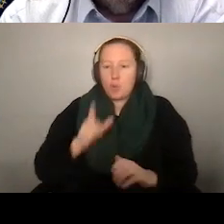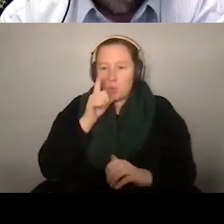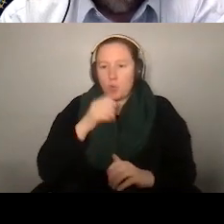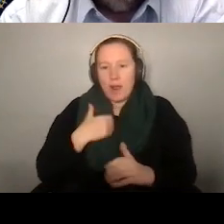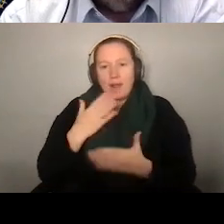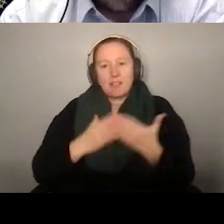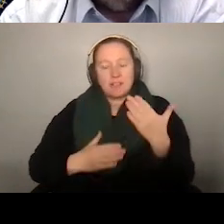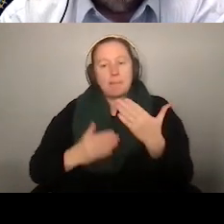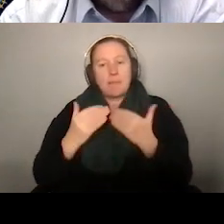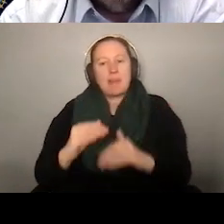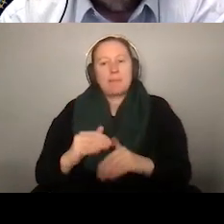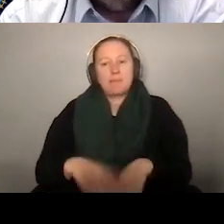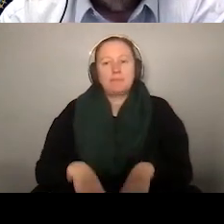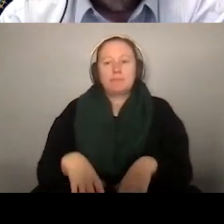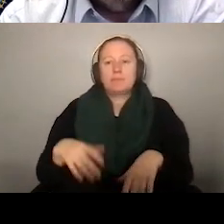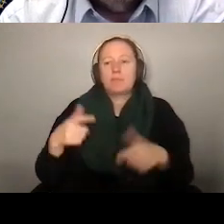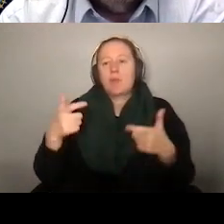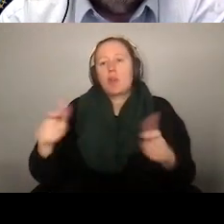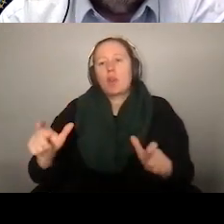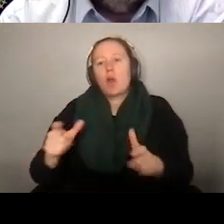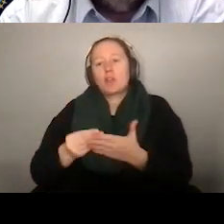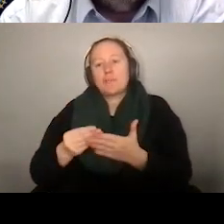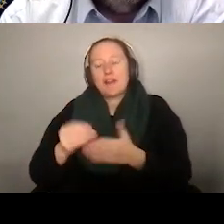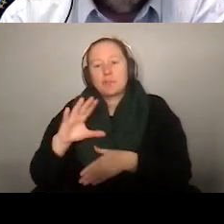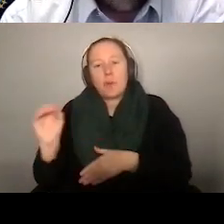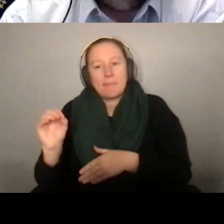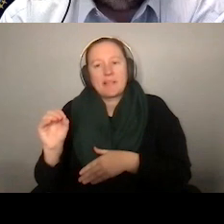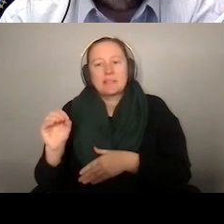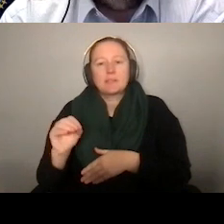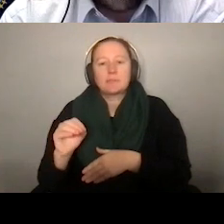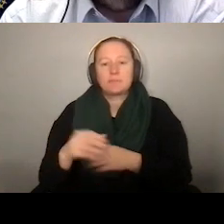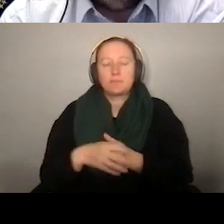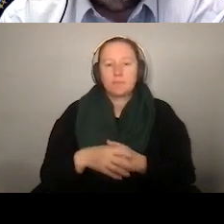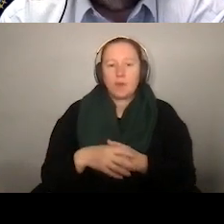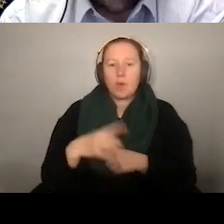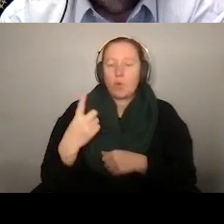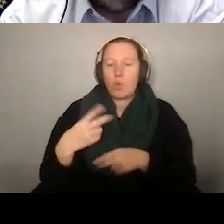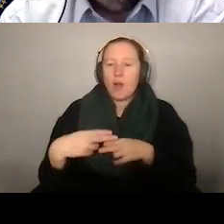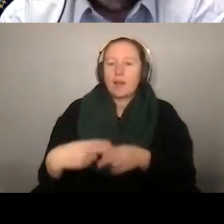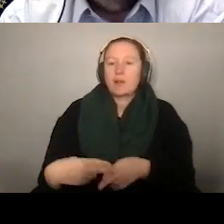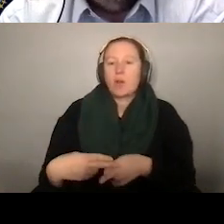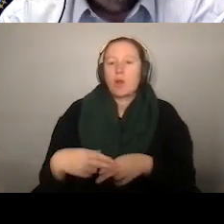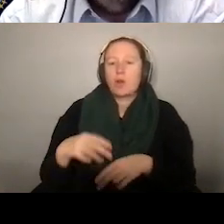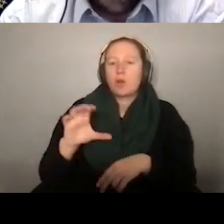such as large financial services institutions. One of these platforms is called Credit Gateway.